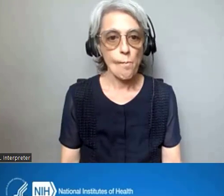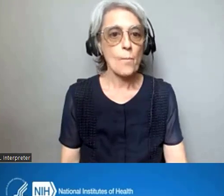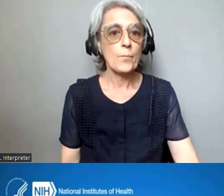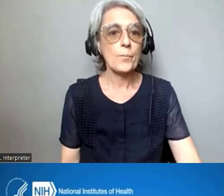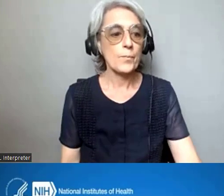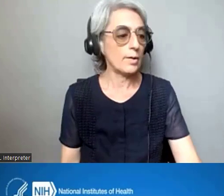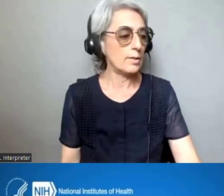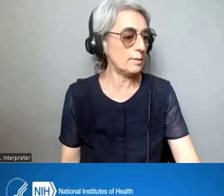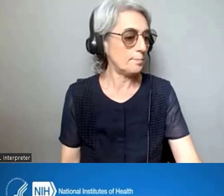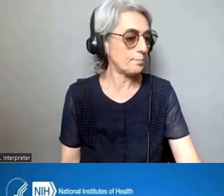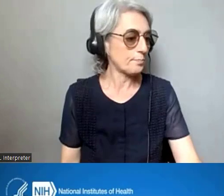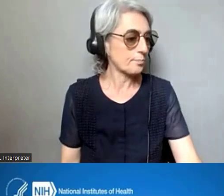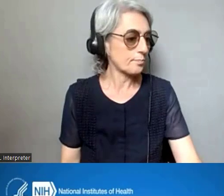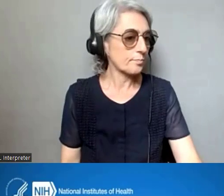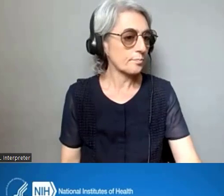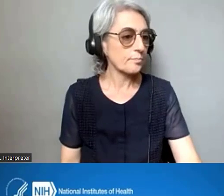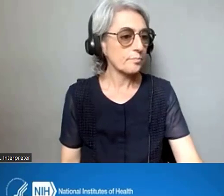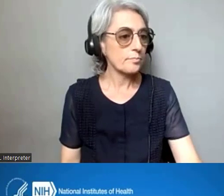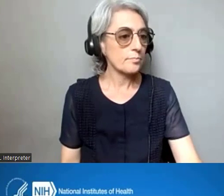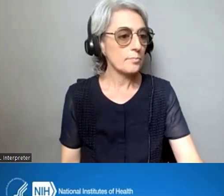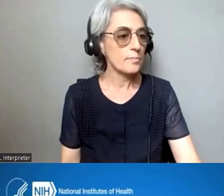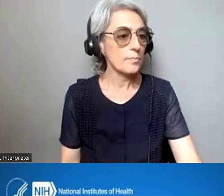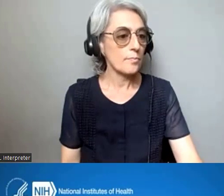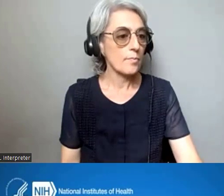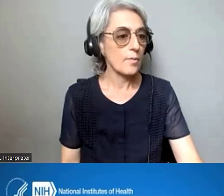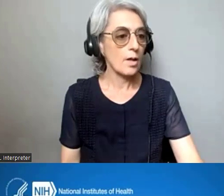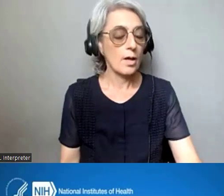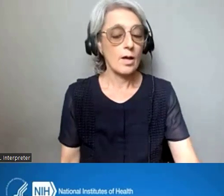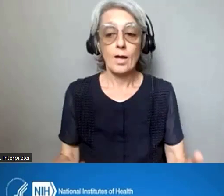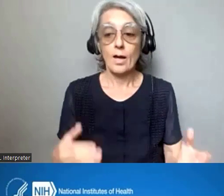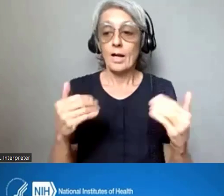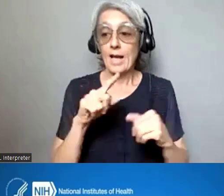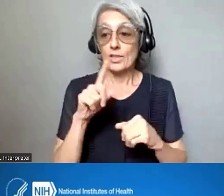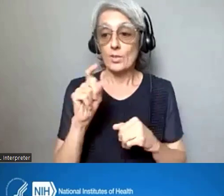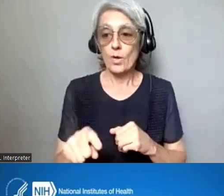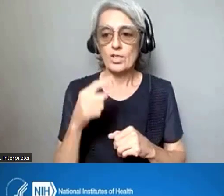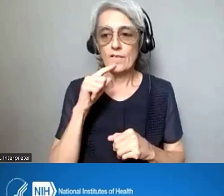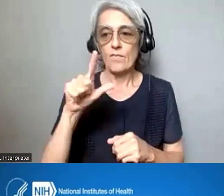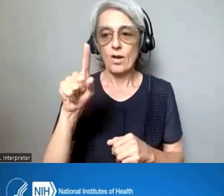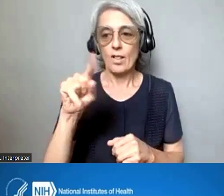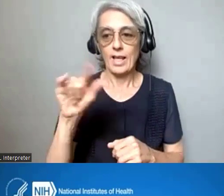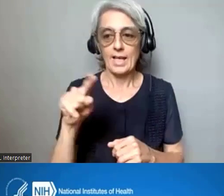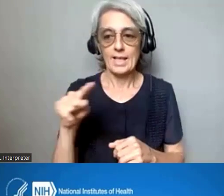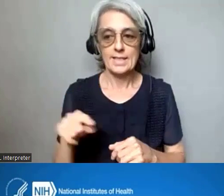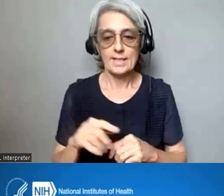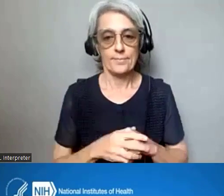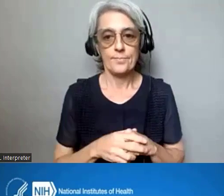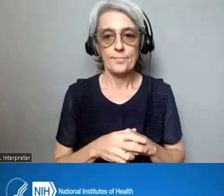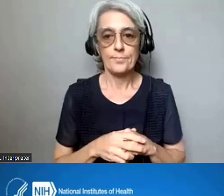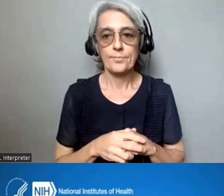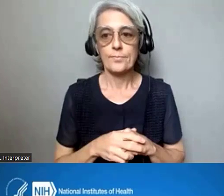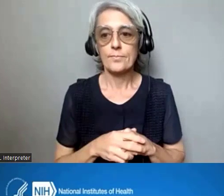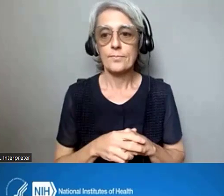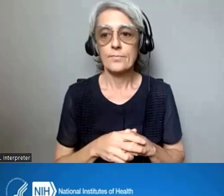The next question will be to Liz. "If the proposed research project